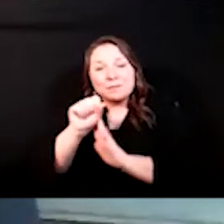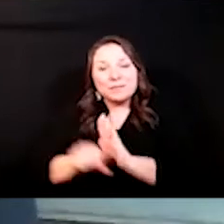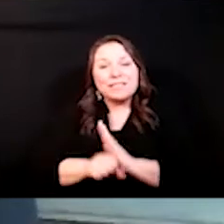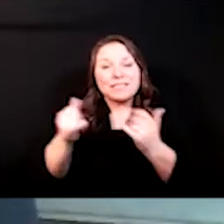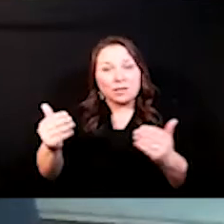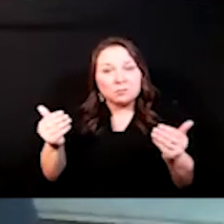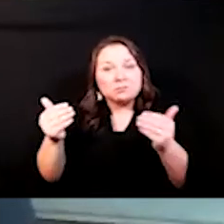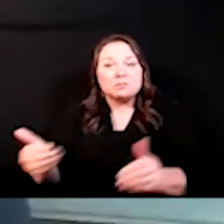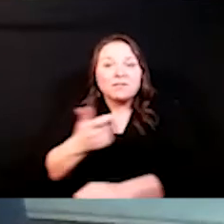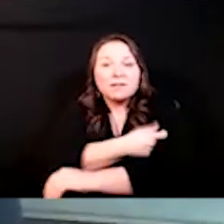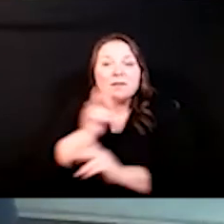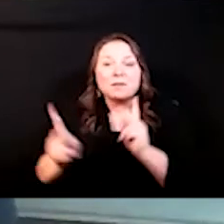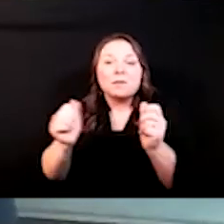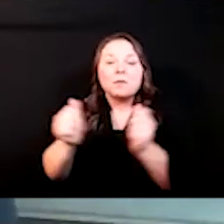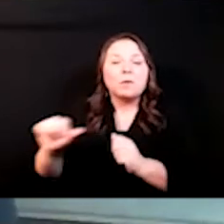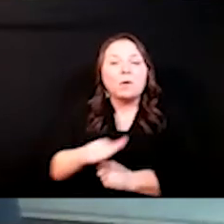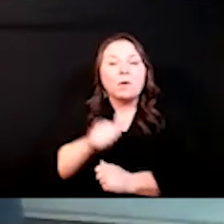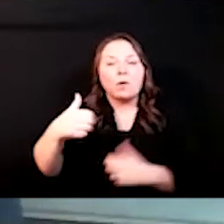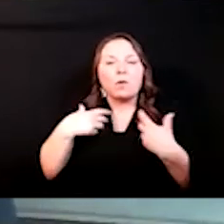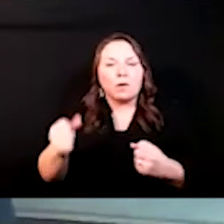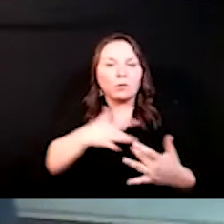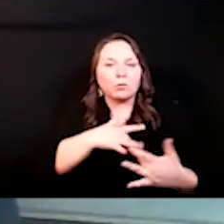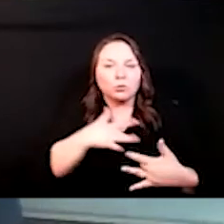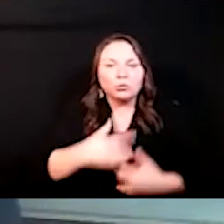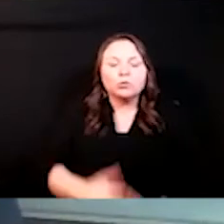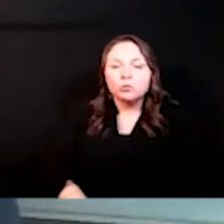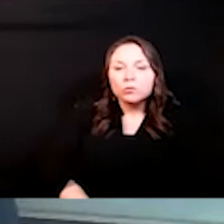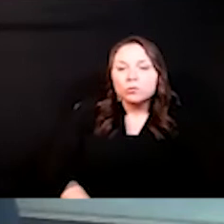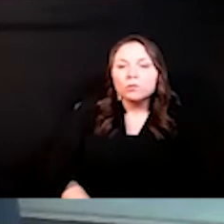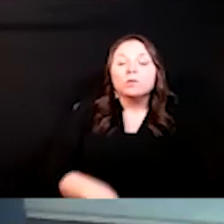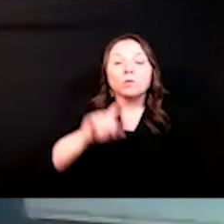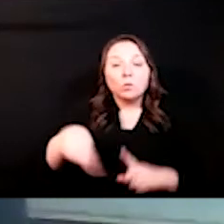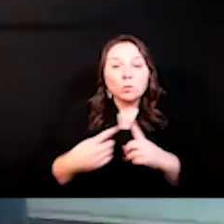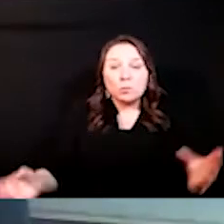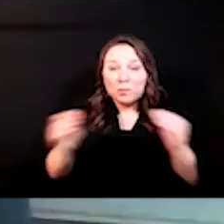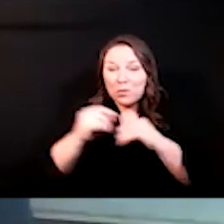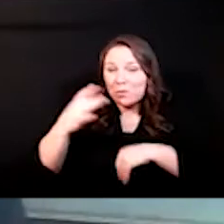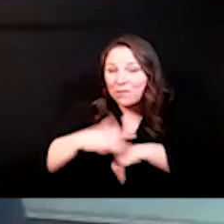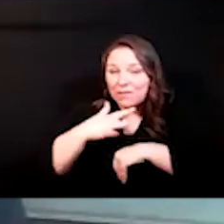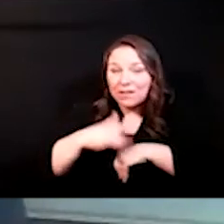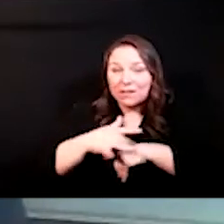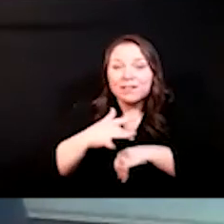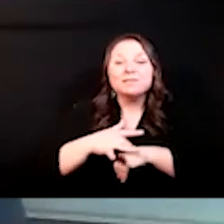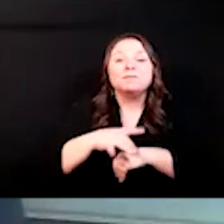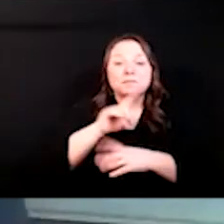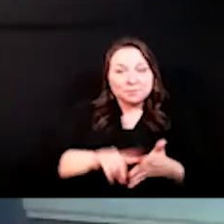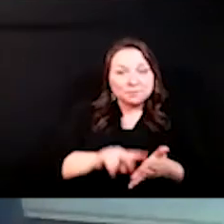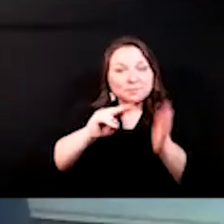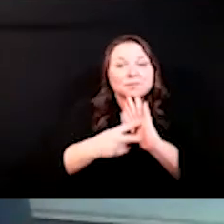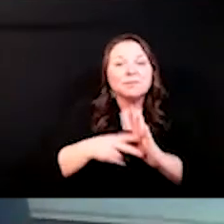AND WE'RE SEEING SOME STATES VACCINATING PEOPLE WITH UNDERLYING HEALTH CONDITIONS AND AS MORE VACCINES BECOME